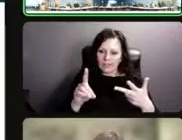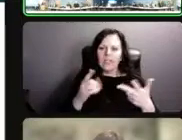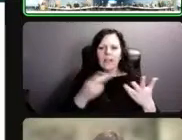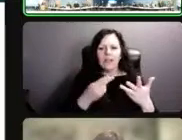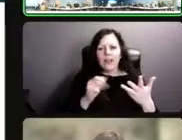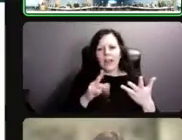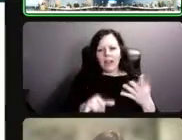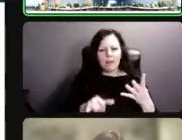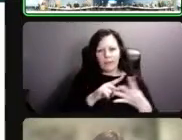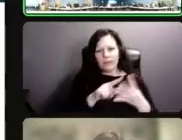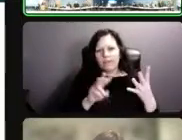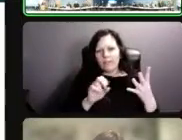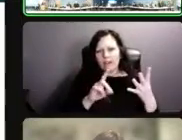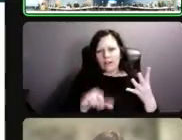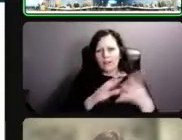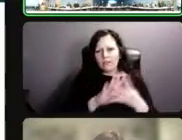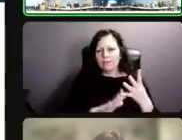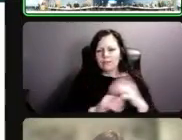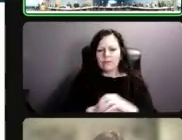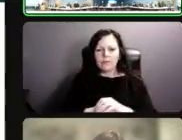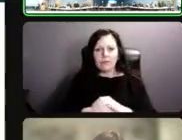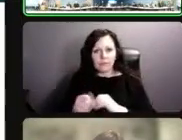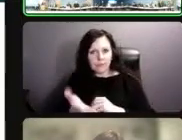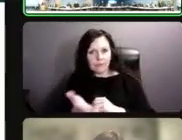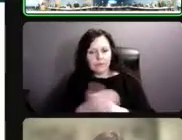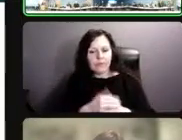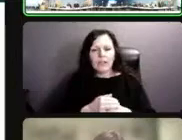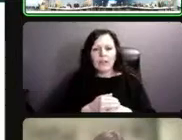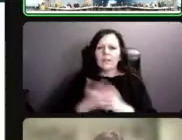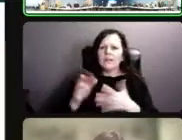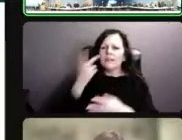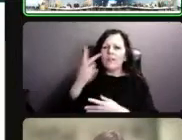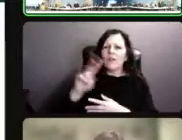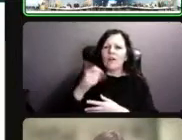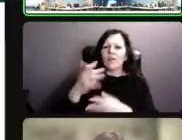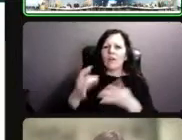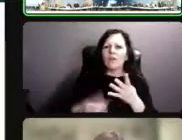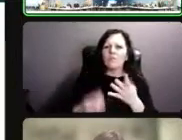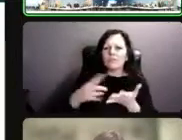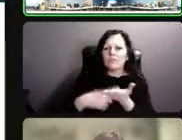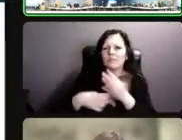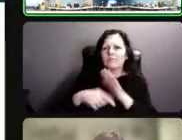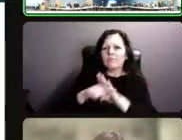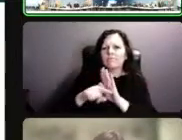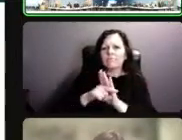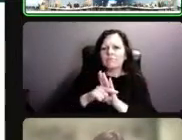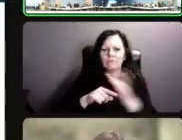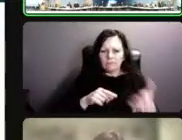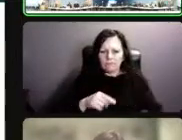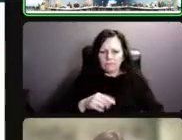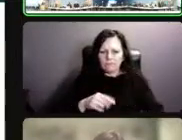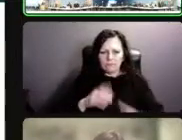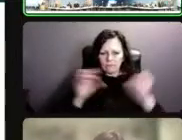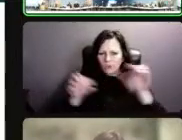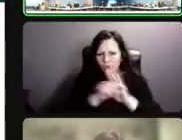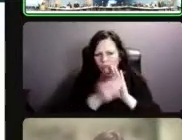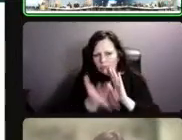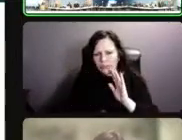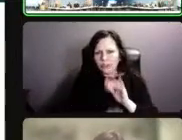HAVE A GAS TAX. THIS INCLUDES THE PORTLAND EUGENE SPRING FIELD AND HAPPY